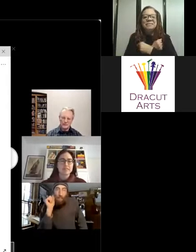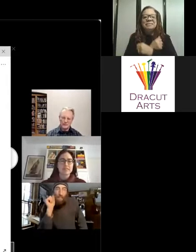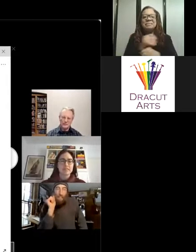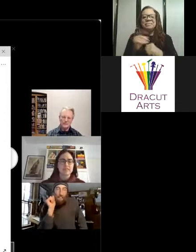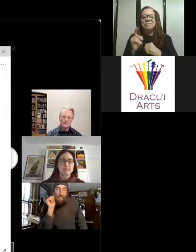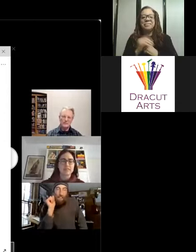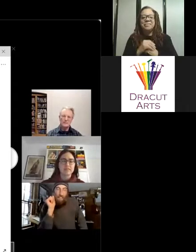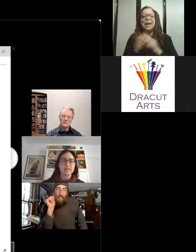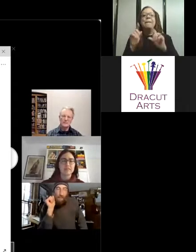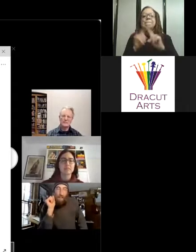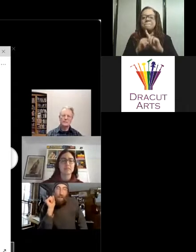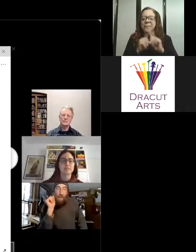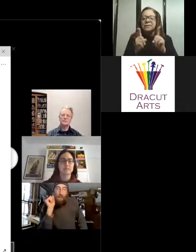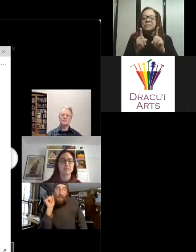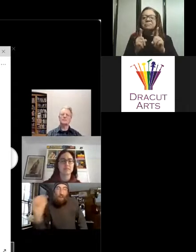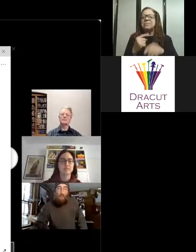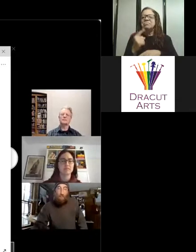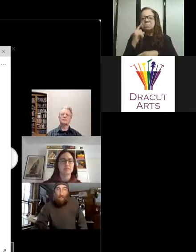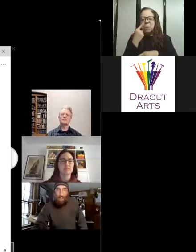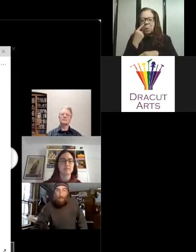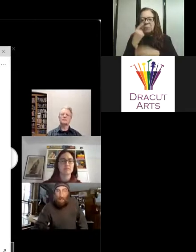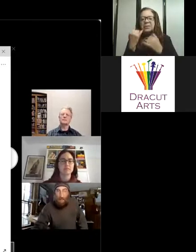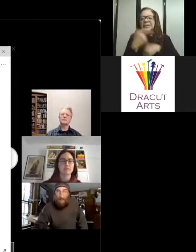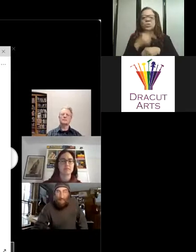"But it is dull today so I know the doctor will not give me a pass"--